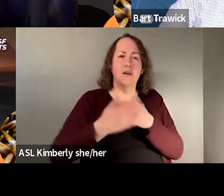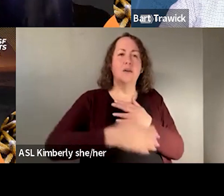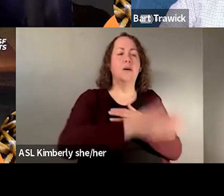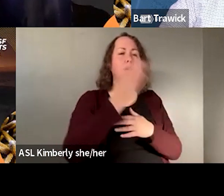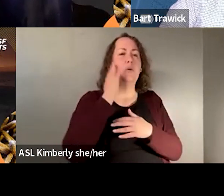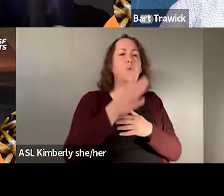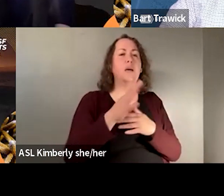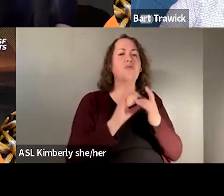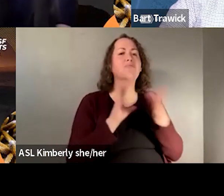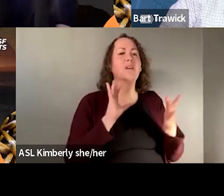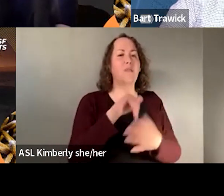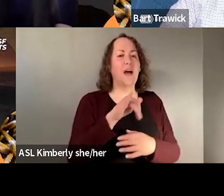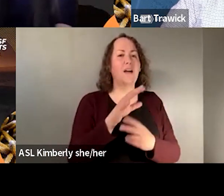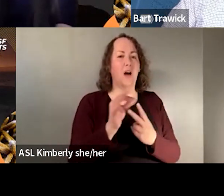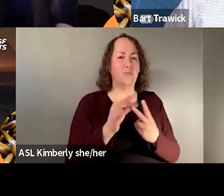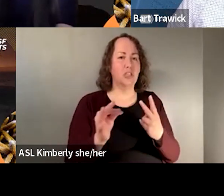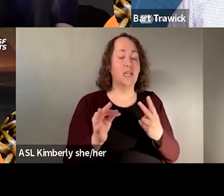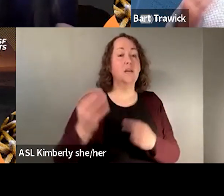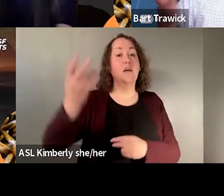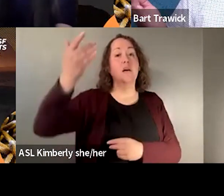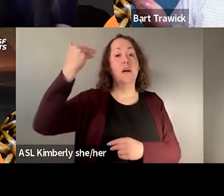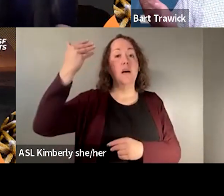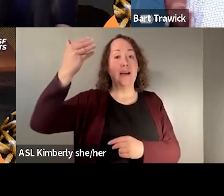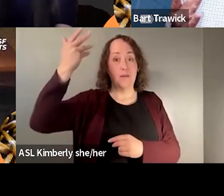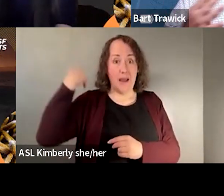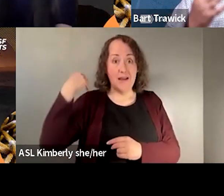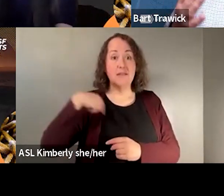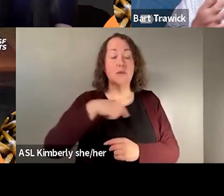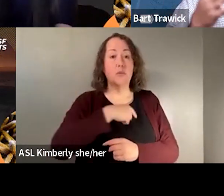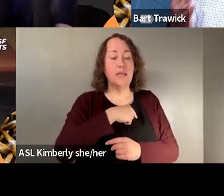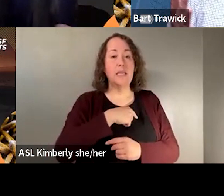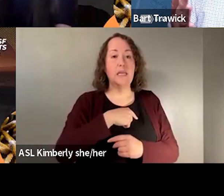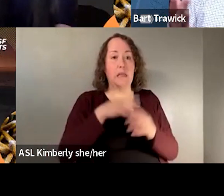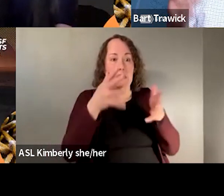In the past, we've made it so that you could post -- you know, if you made your biosketch,